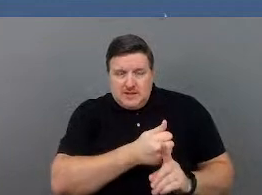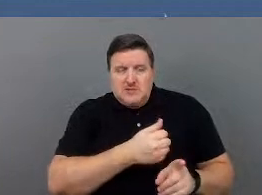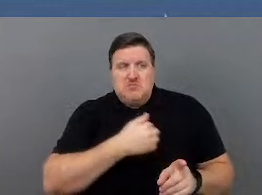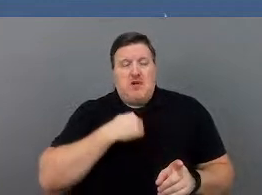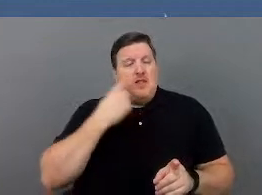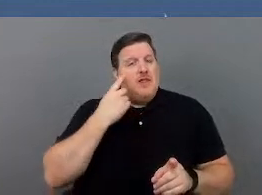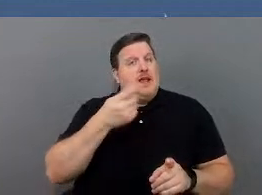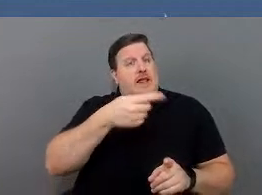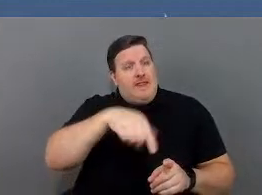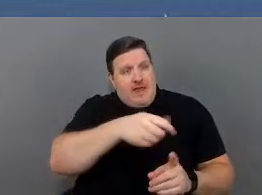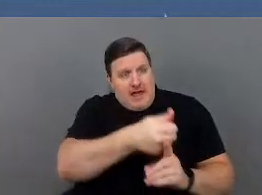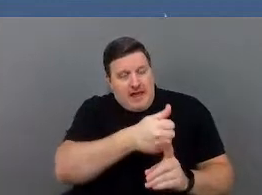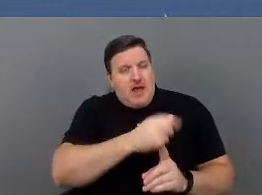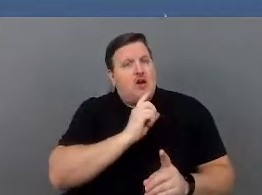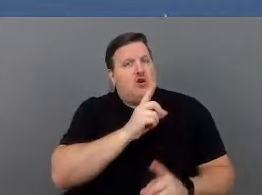NEED OF BETTER TRAINING